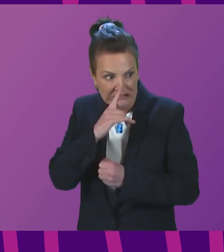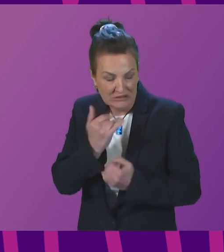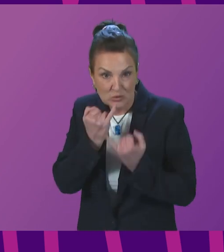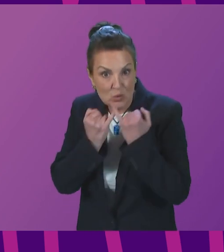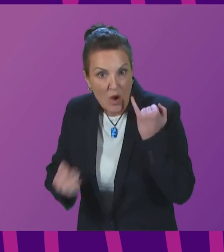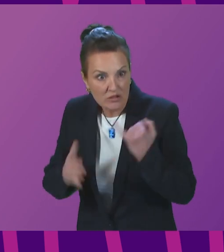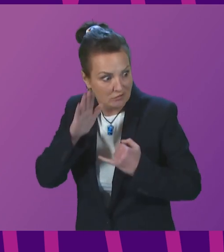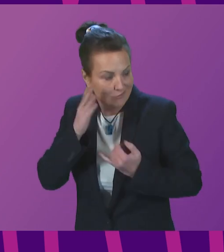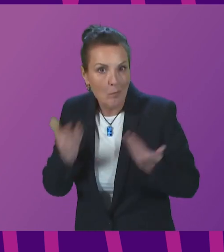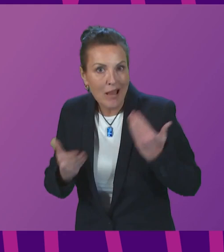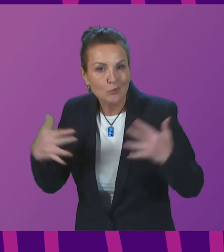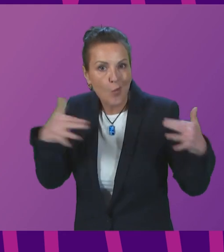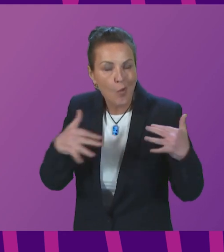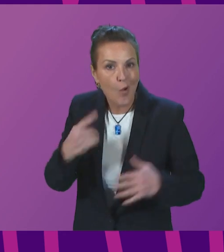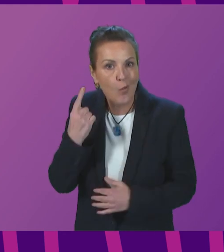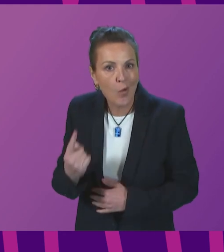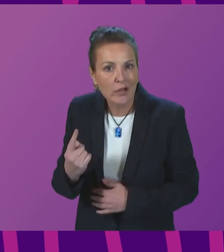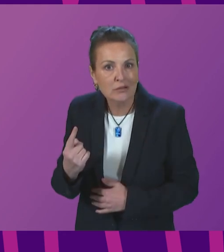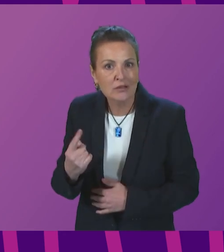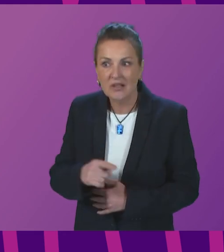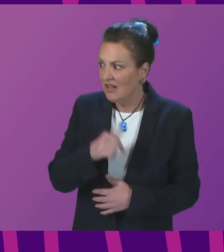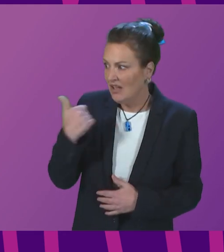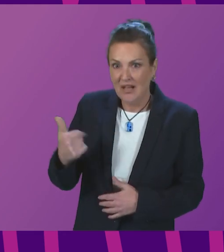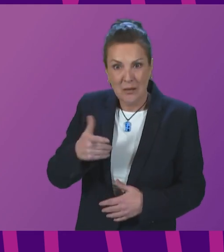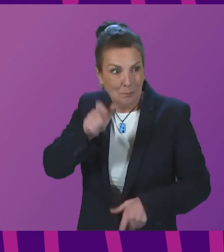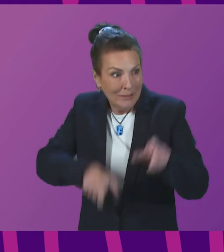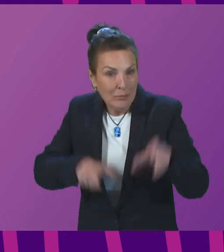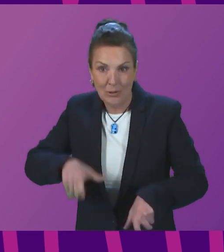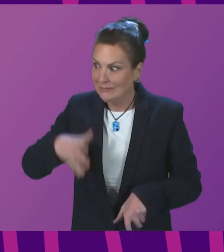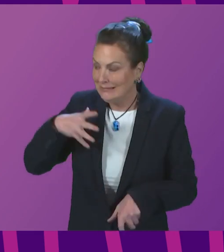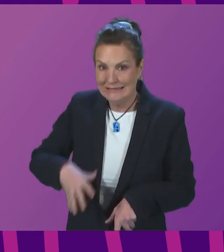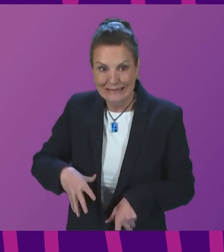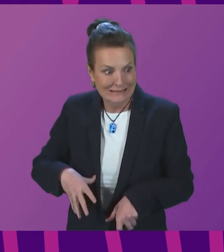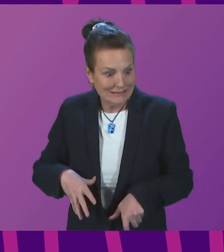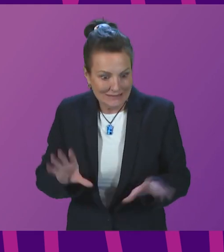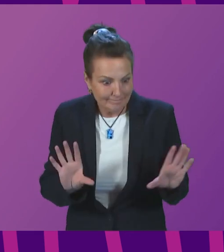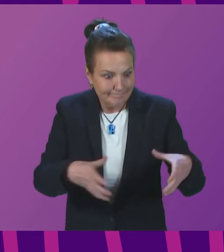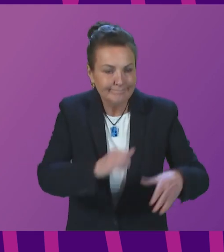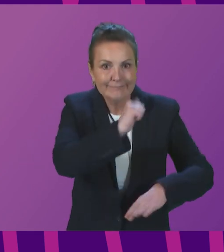Those people need clinics, care pathways and long Covid nurses, yet we are still nowhere.